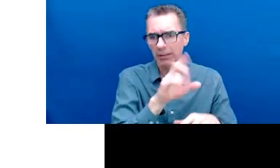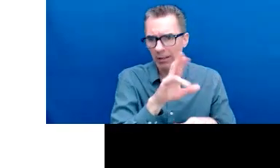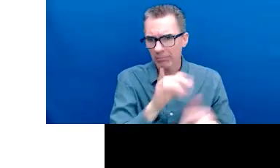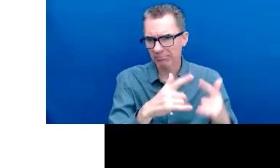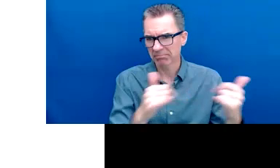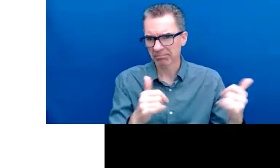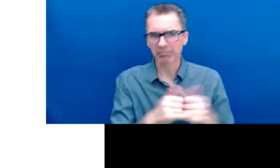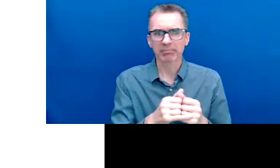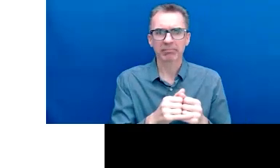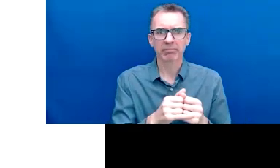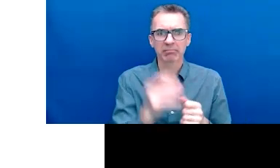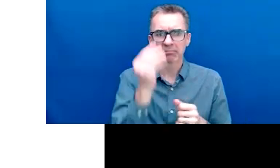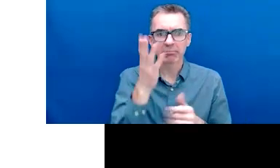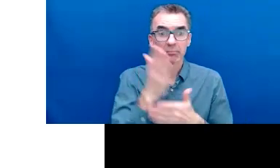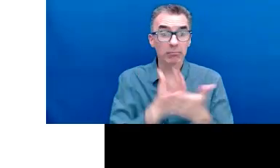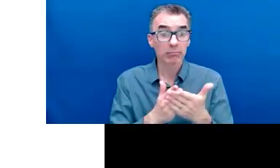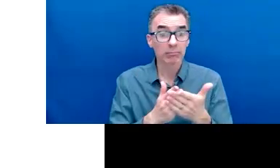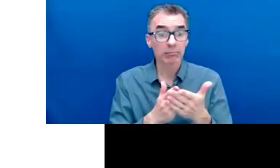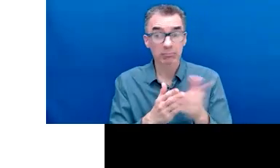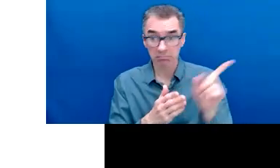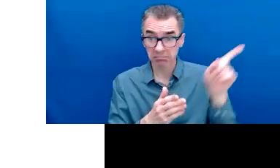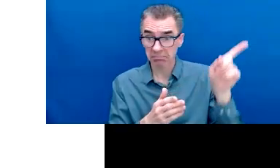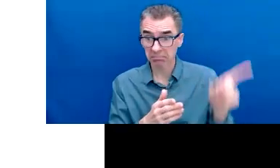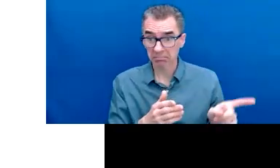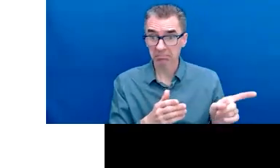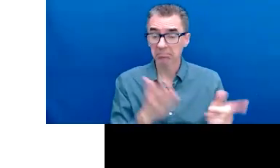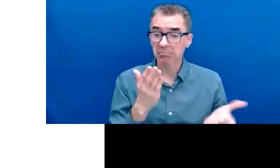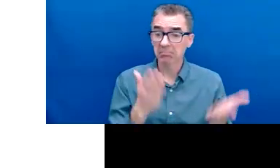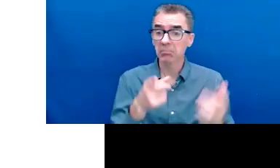Some of these you might notice that,